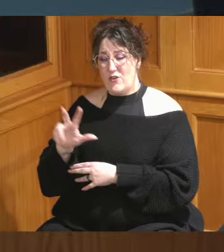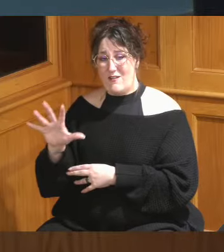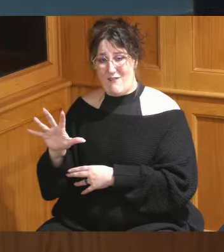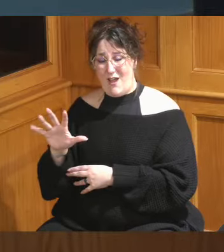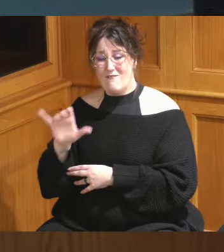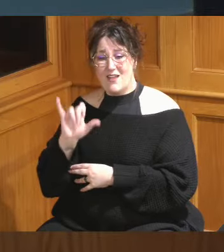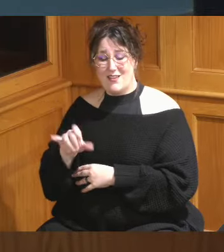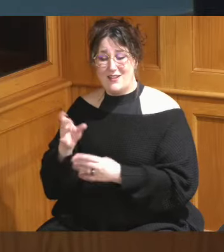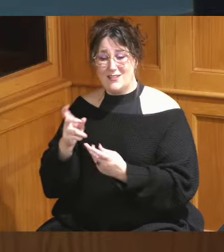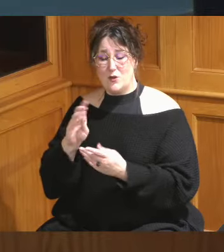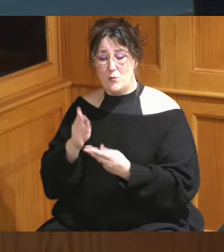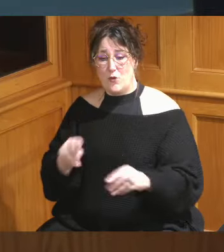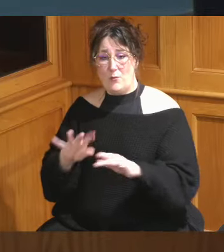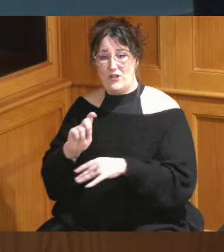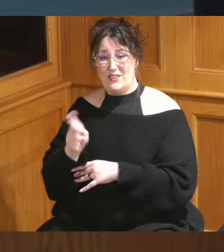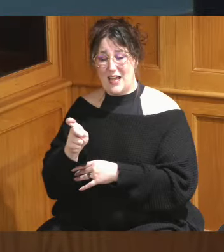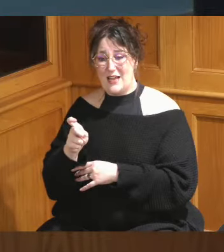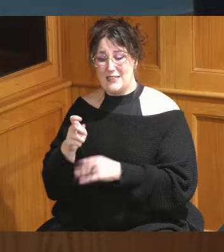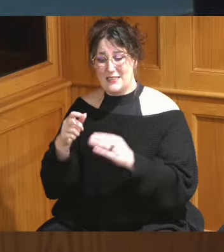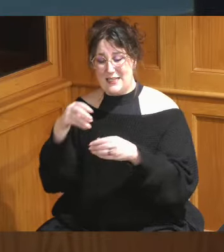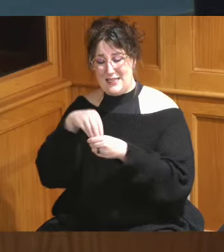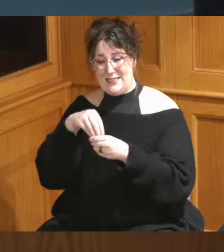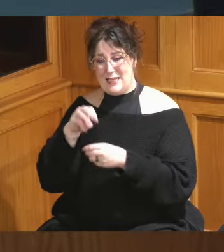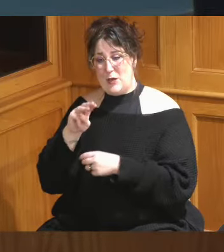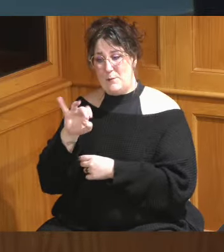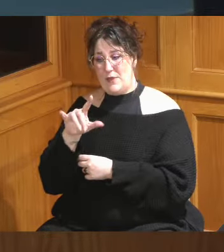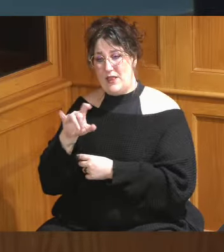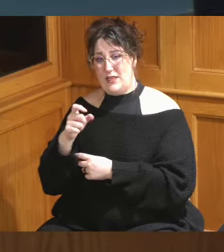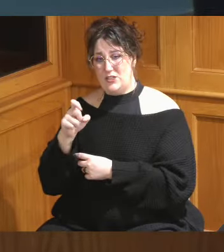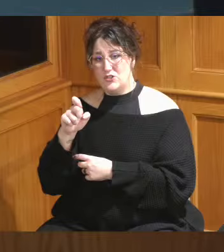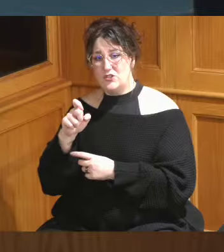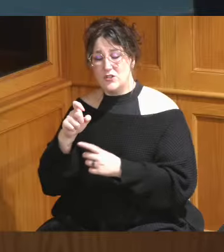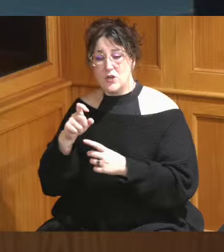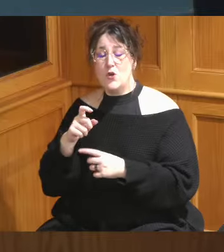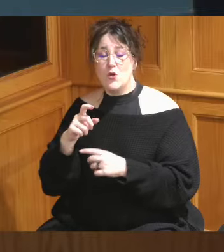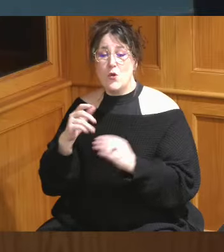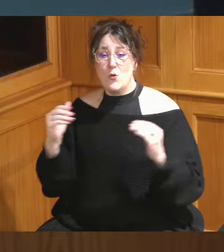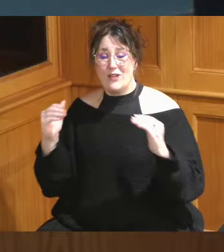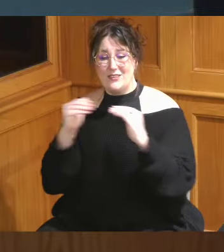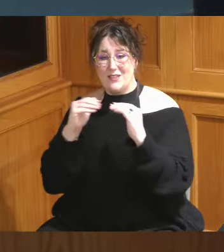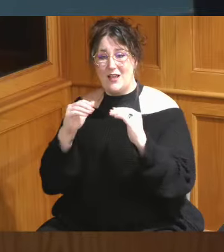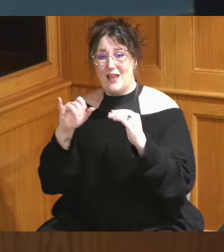so property taxes or inside millage for the county will be held at the rate of inflation. That is our